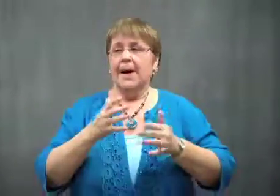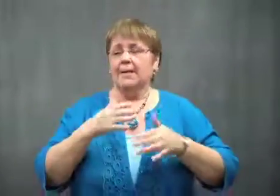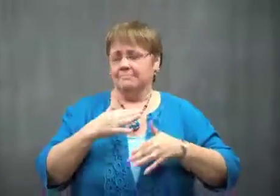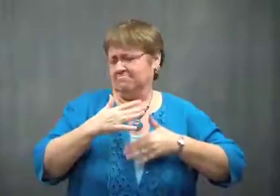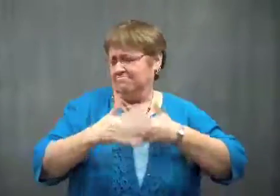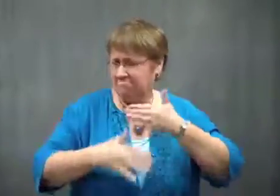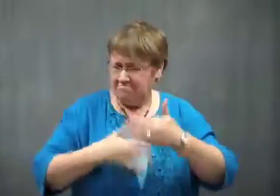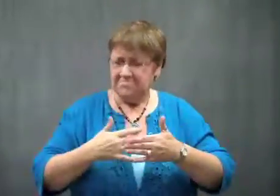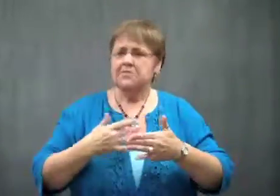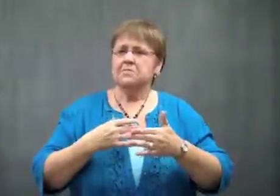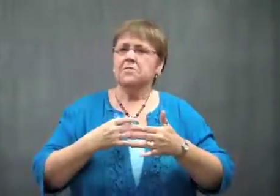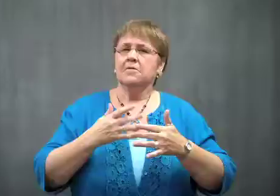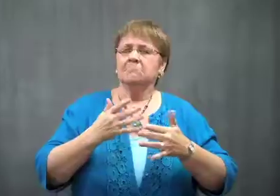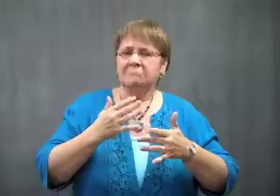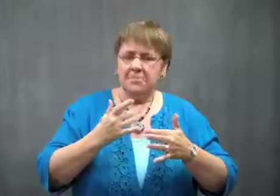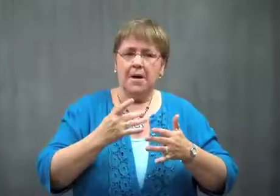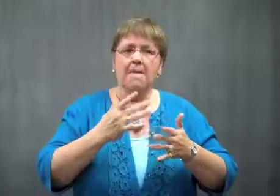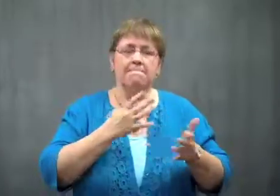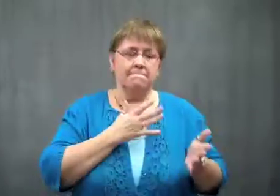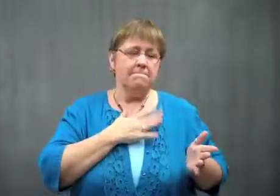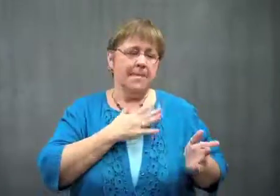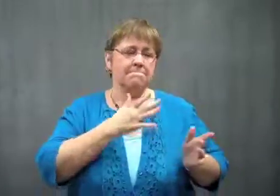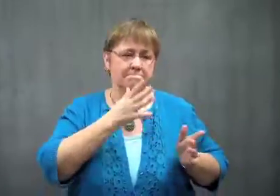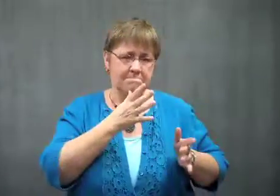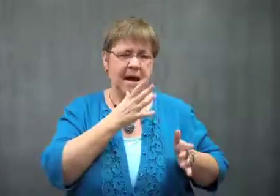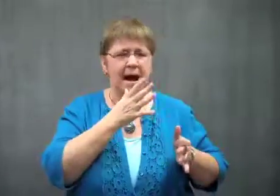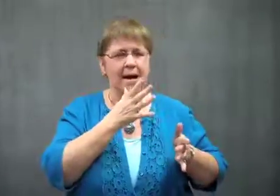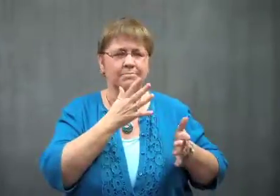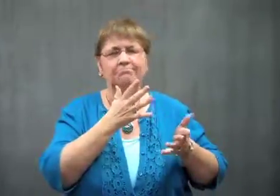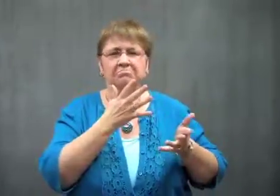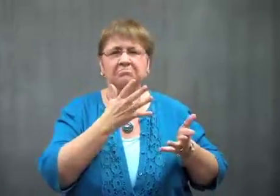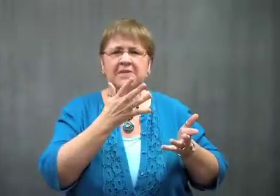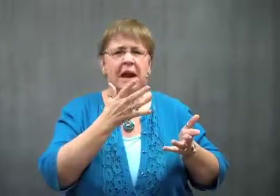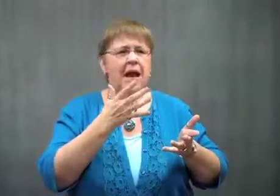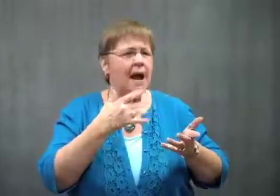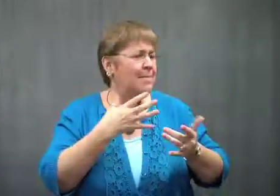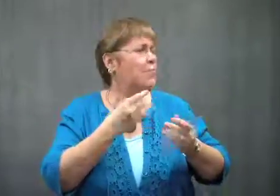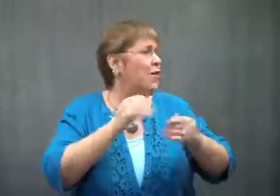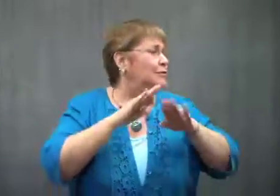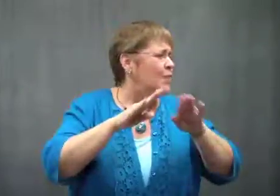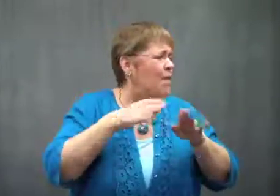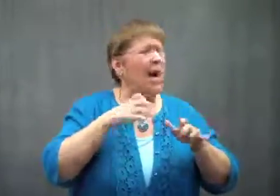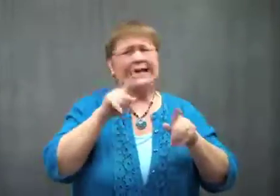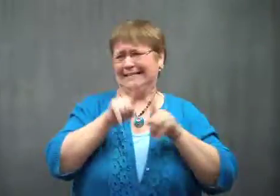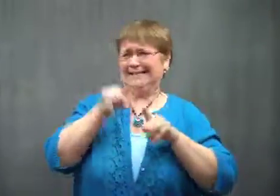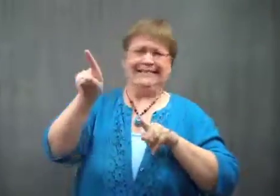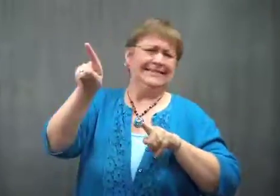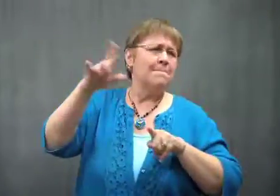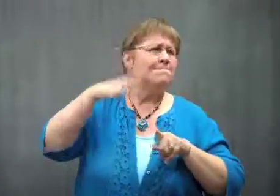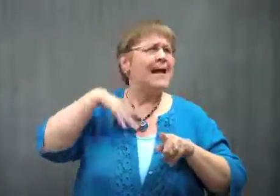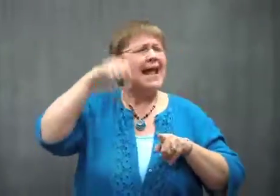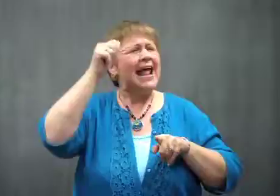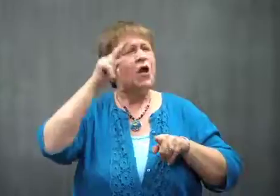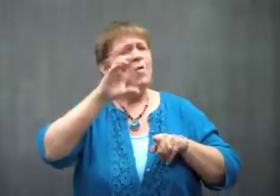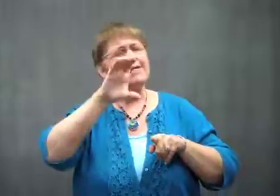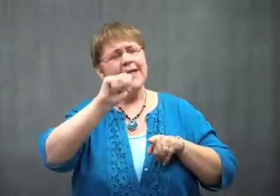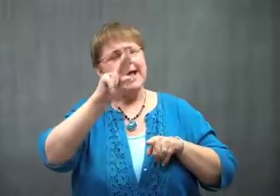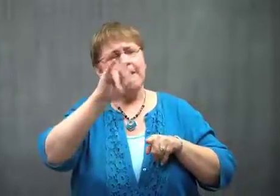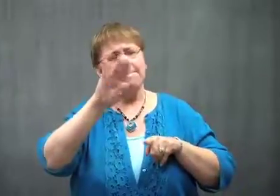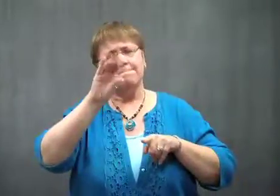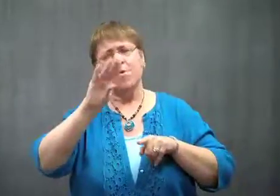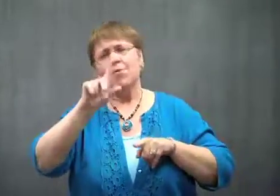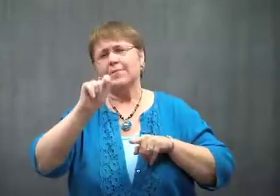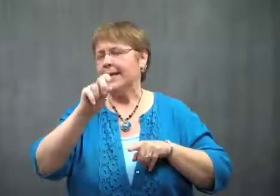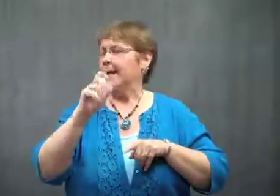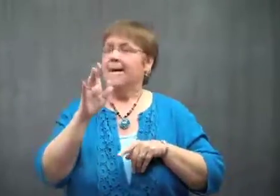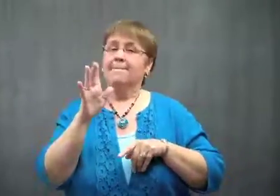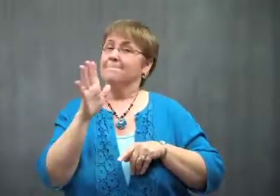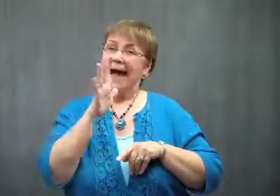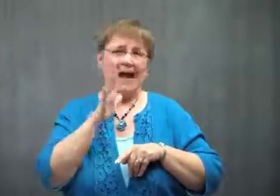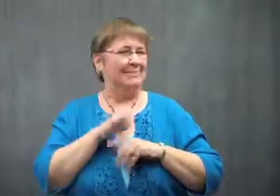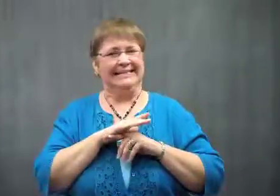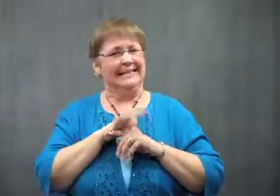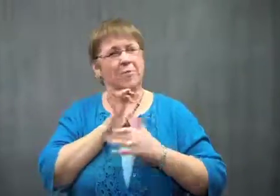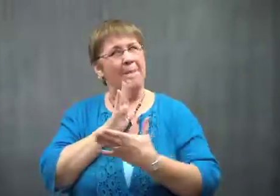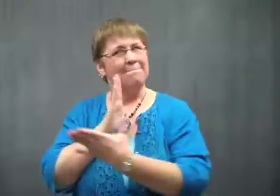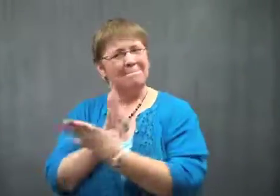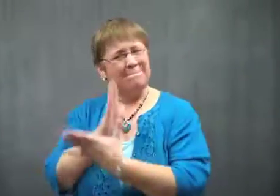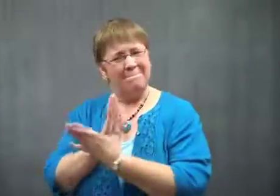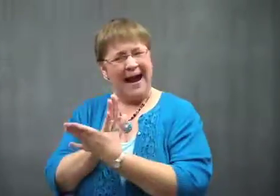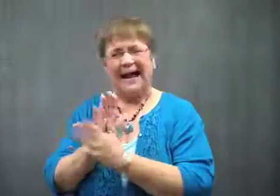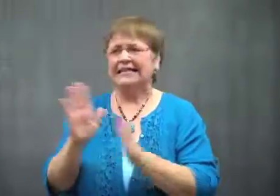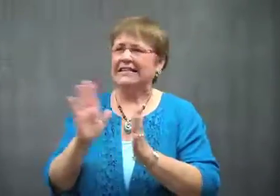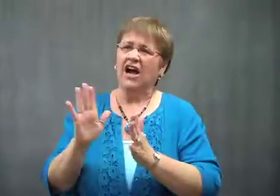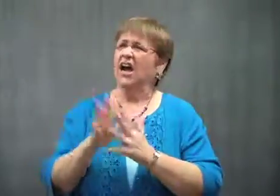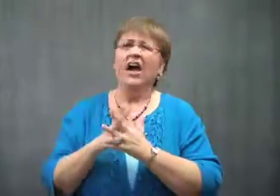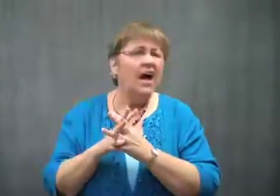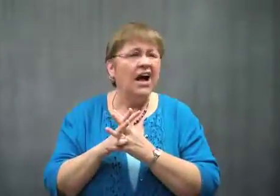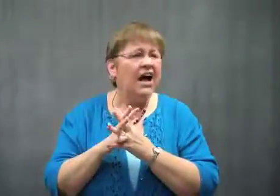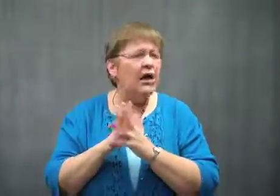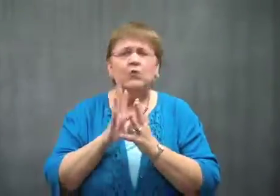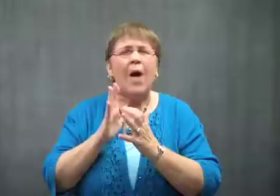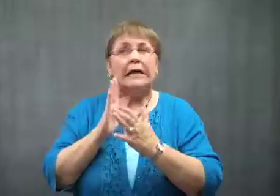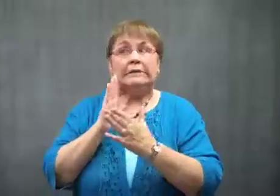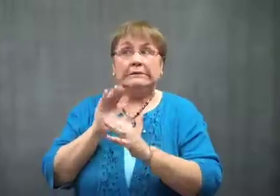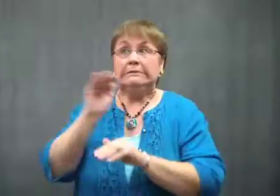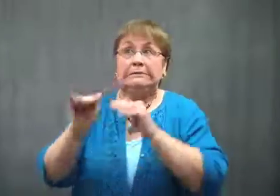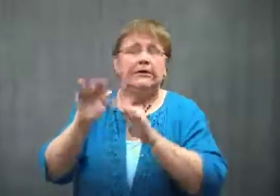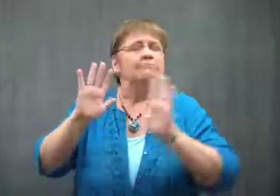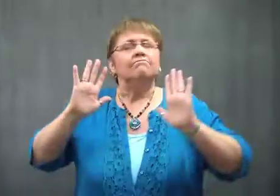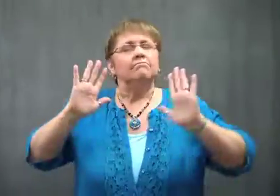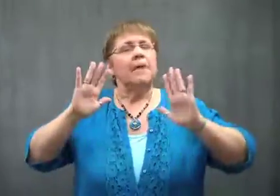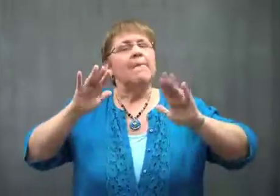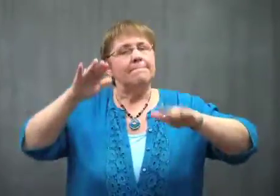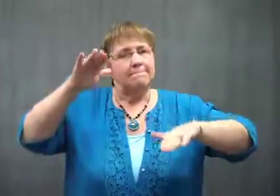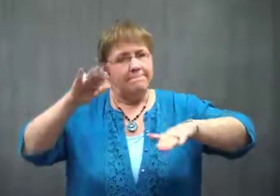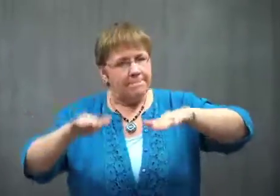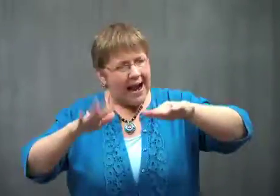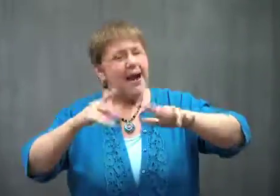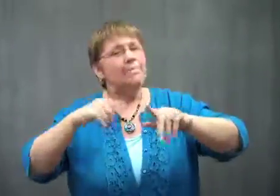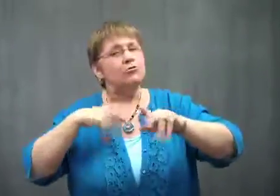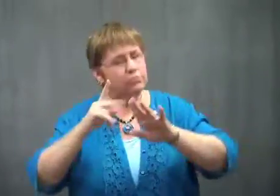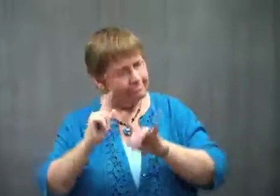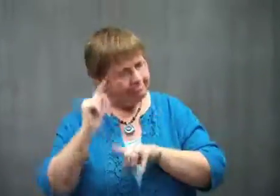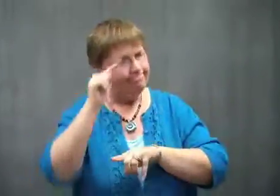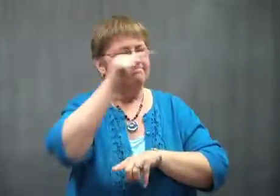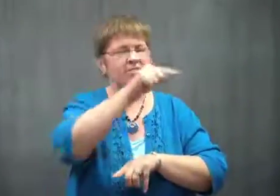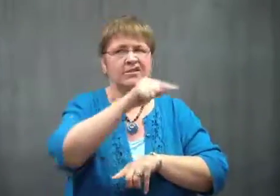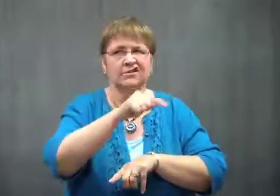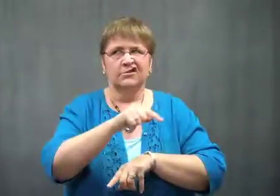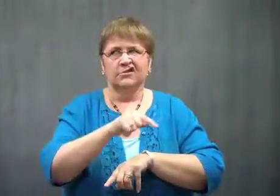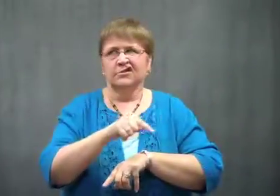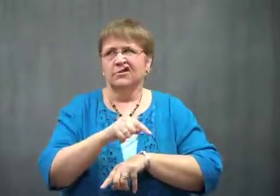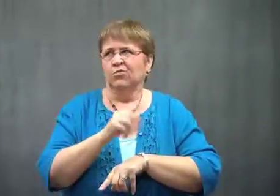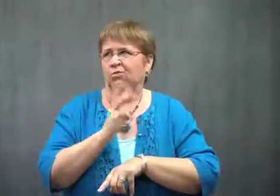Later on, I would say I wanted to swim there, but my mother said she didn't want to bother them.